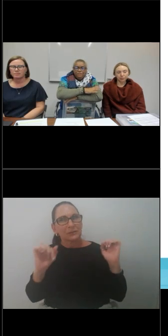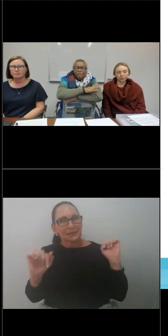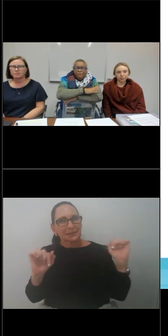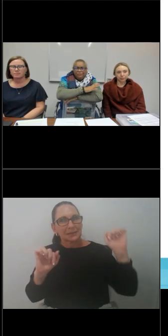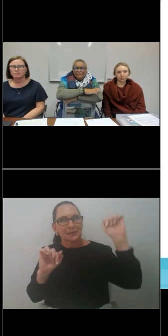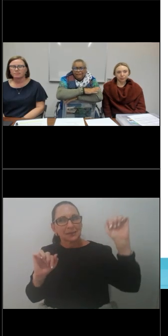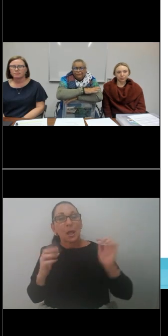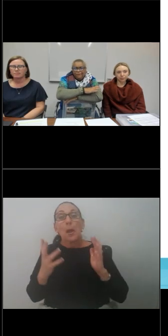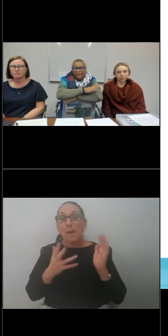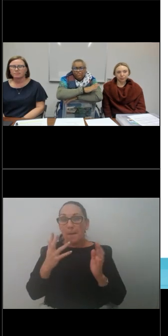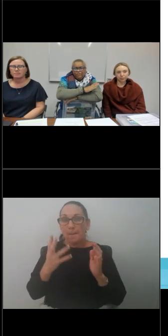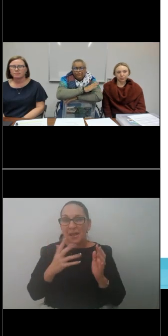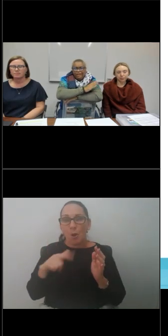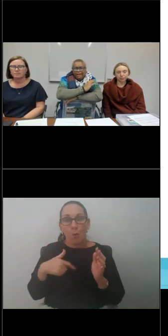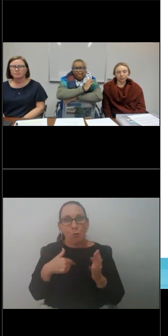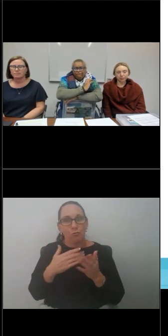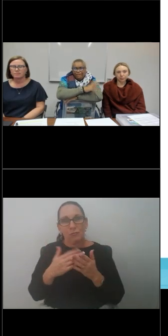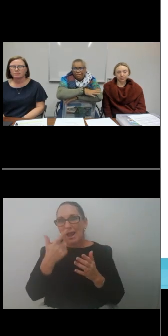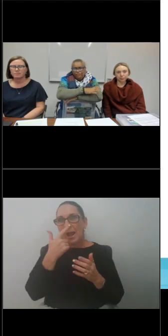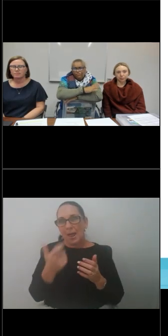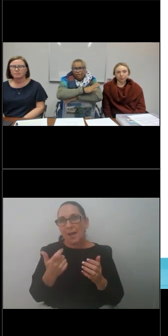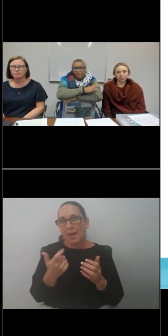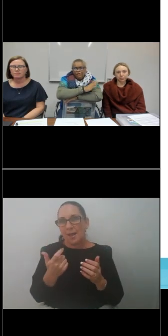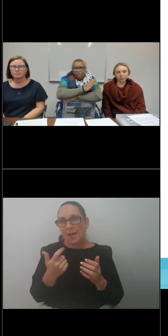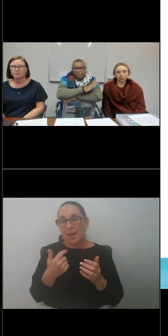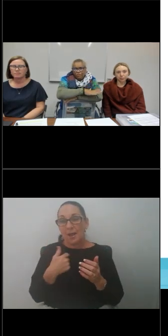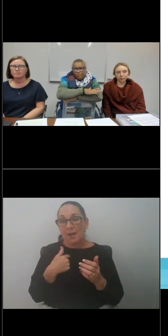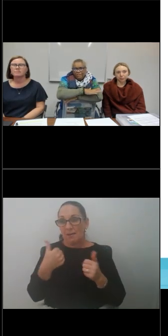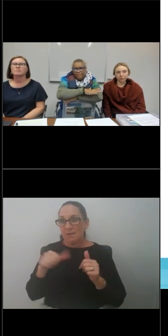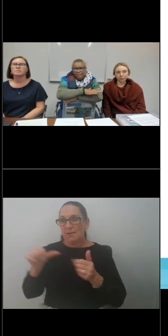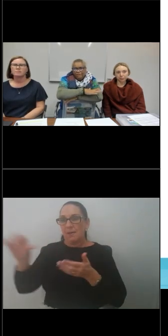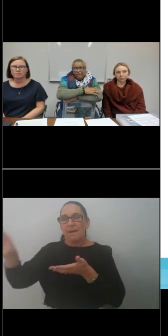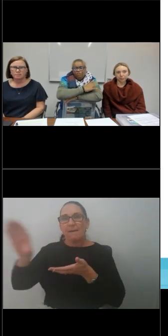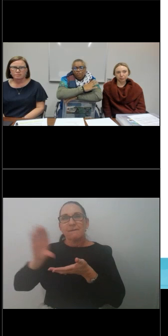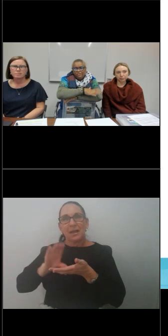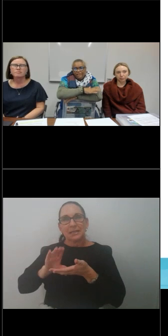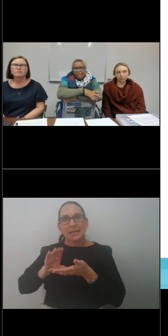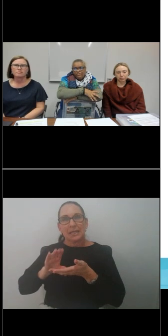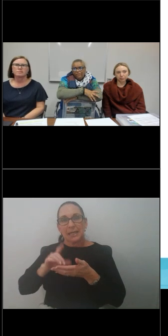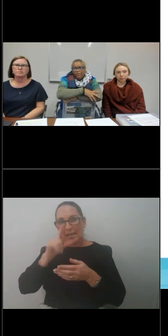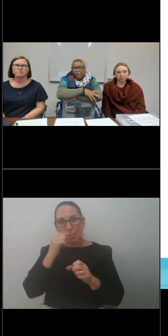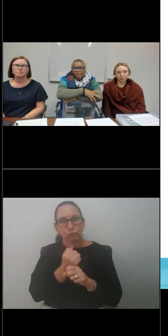we're really lucky we actually got a funding to to produce this in consultation with other